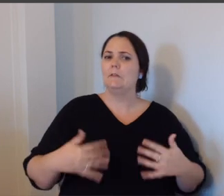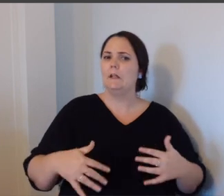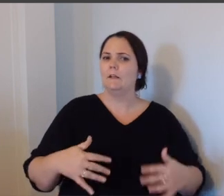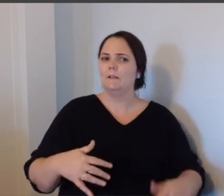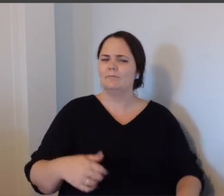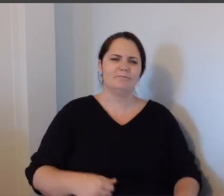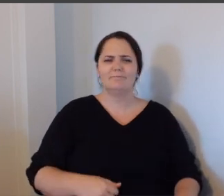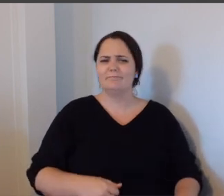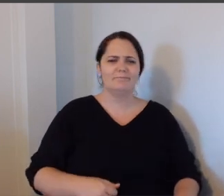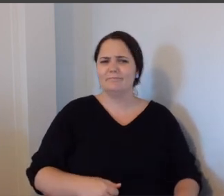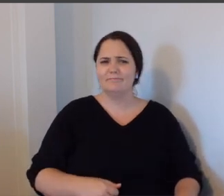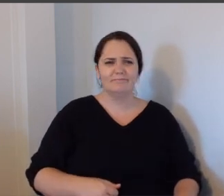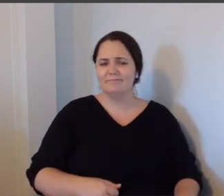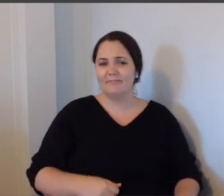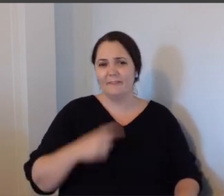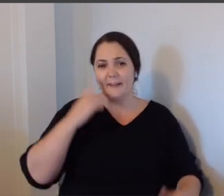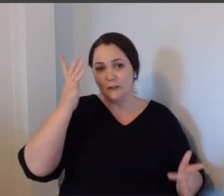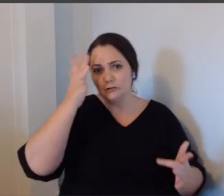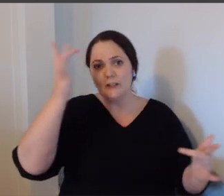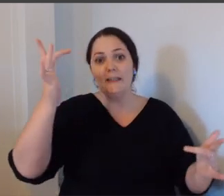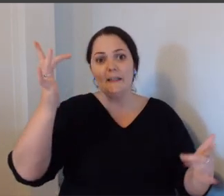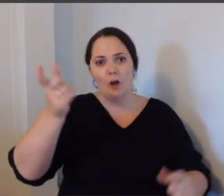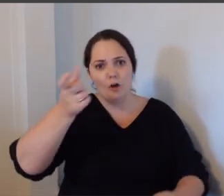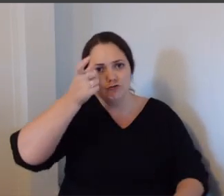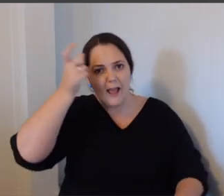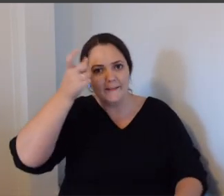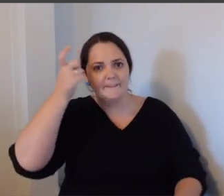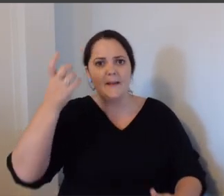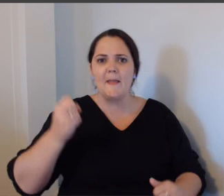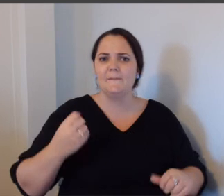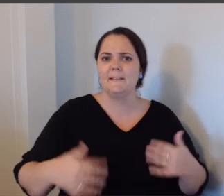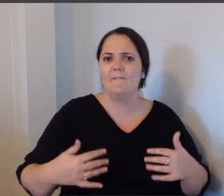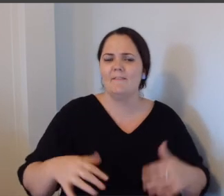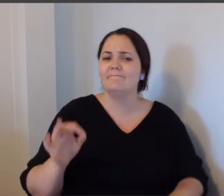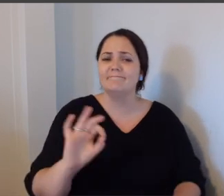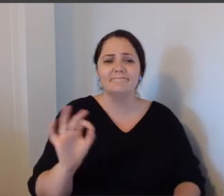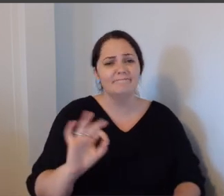between genius and creativity and the research that's been done in disciplines such as psychology